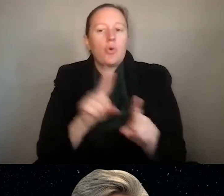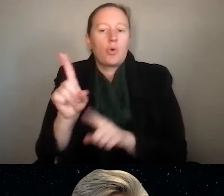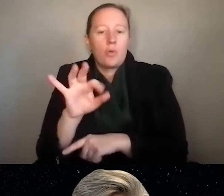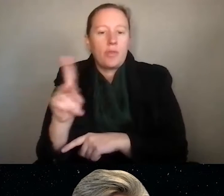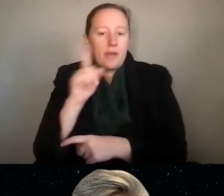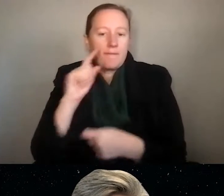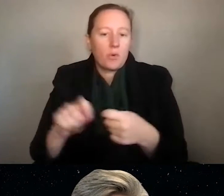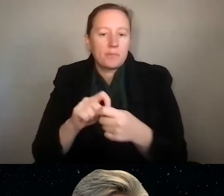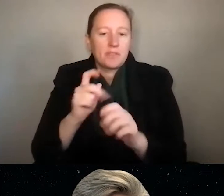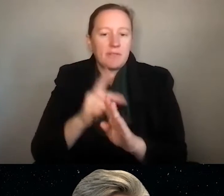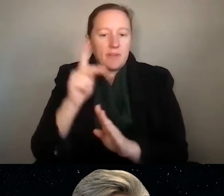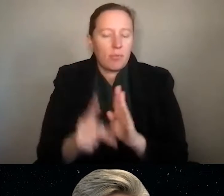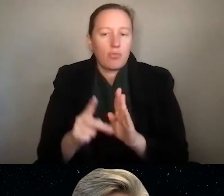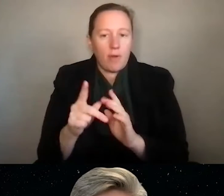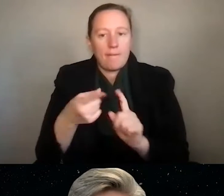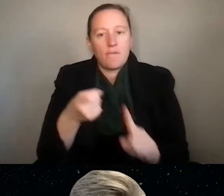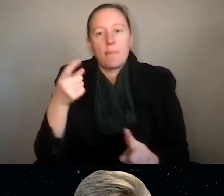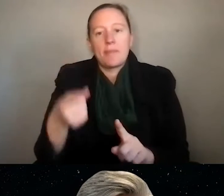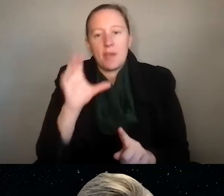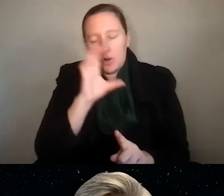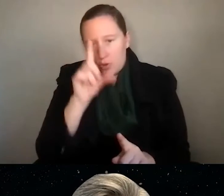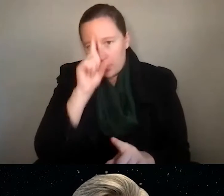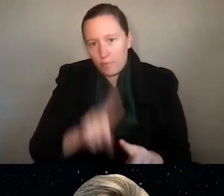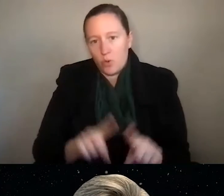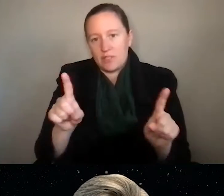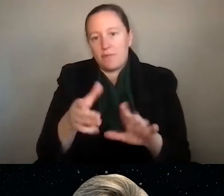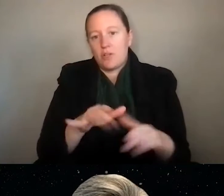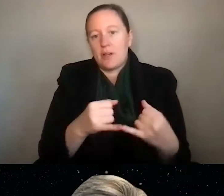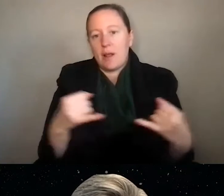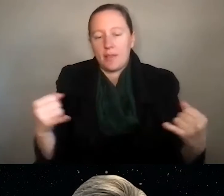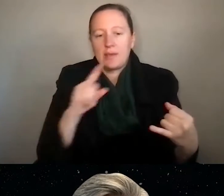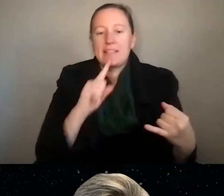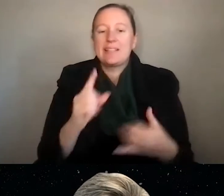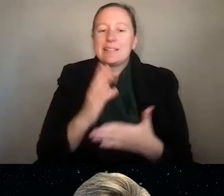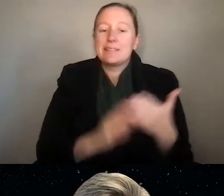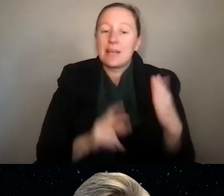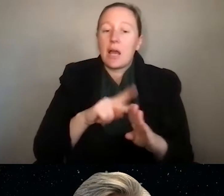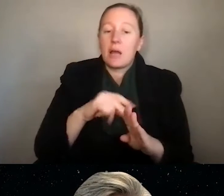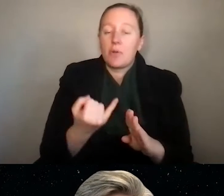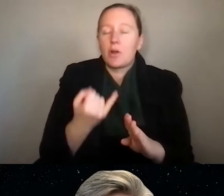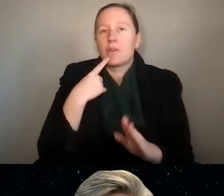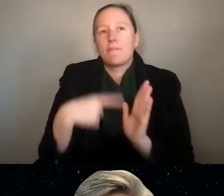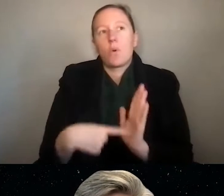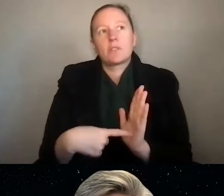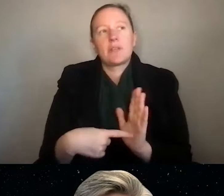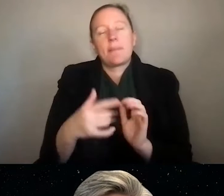and then from there, look for the different deadlines. There is some projects, and you can see to